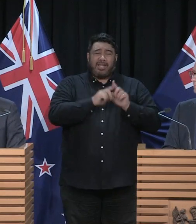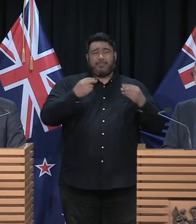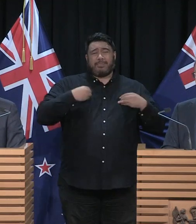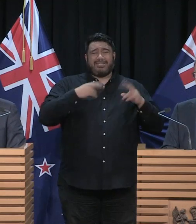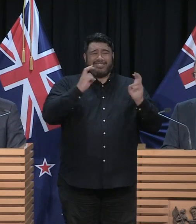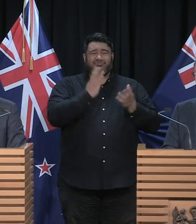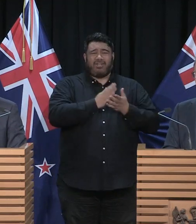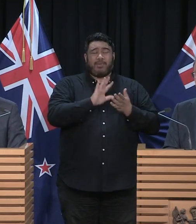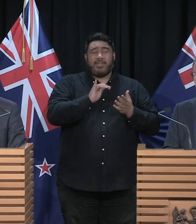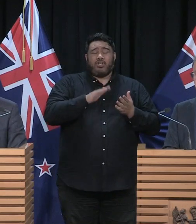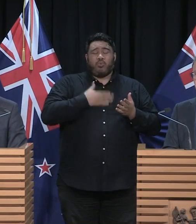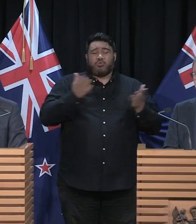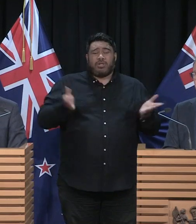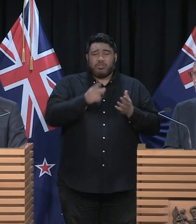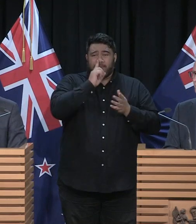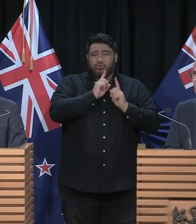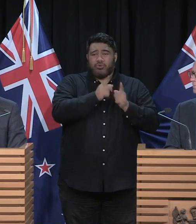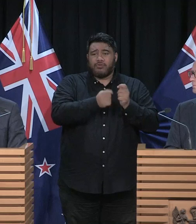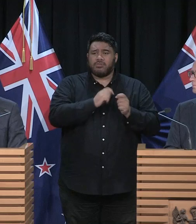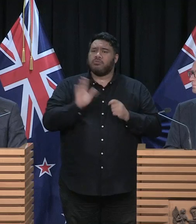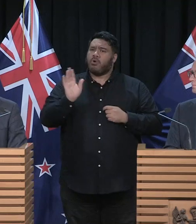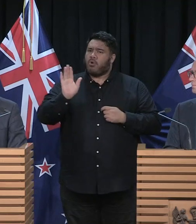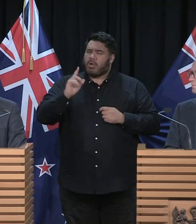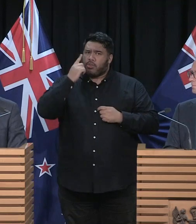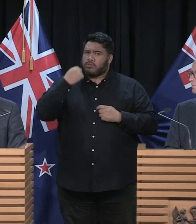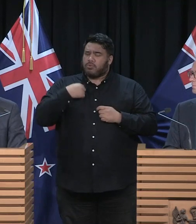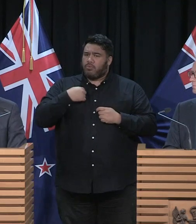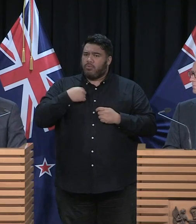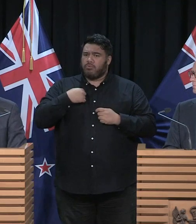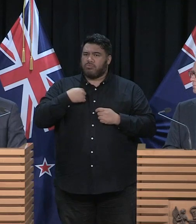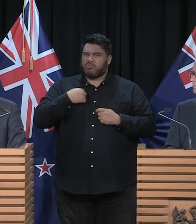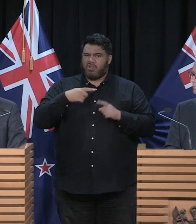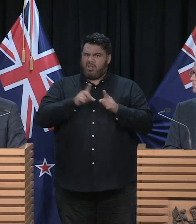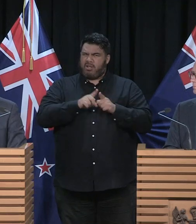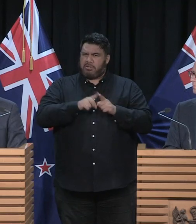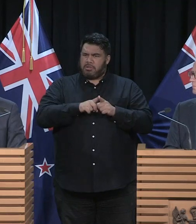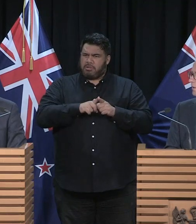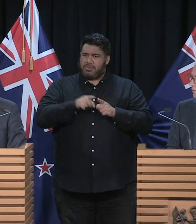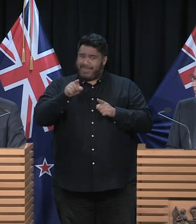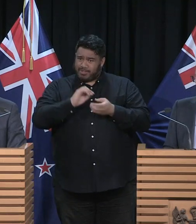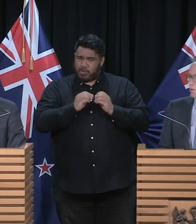No, I don't think that's necessarily the case. I mean, GP practices are paid for each